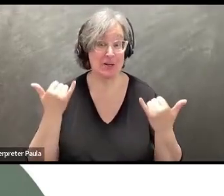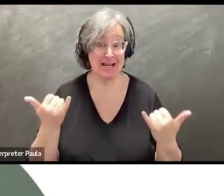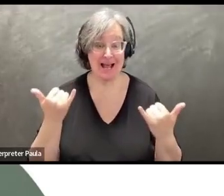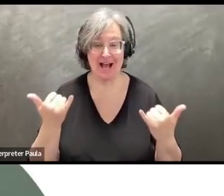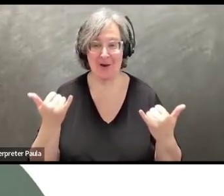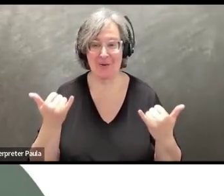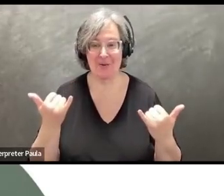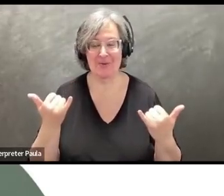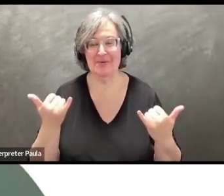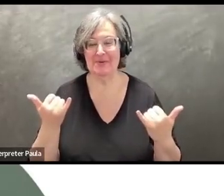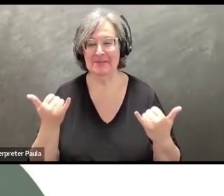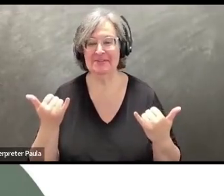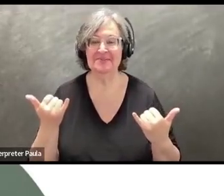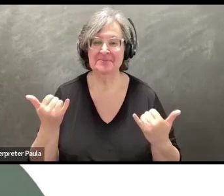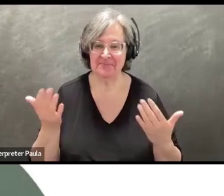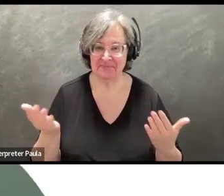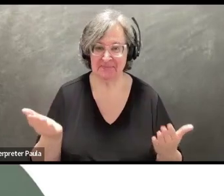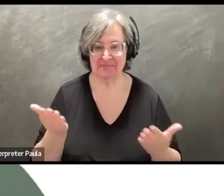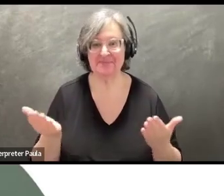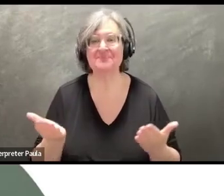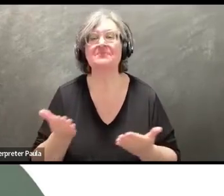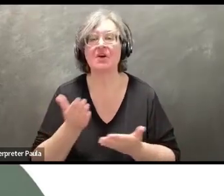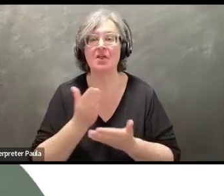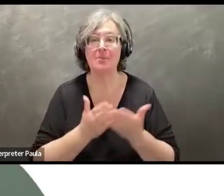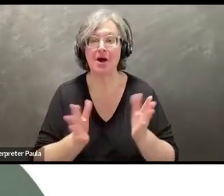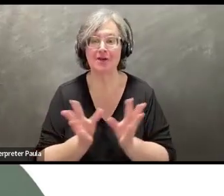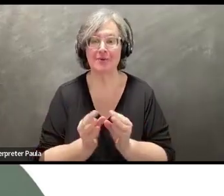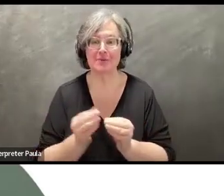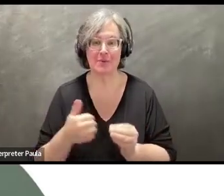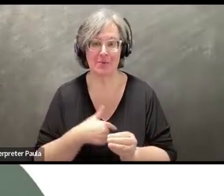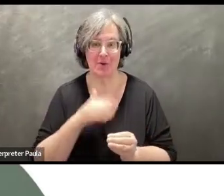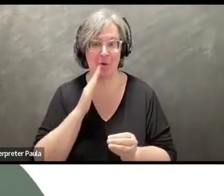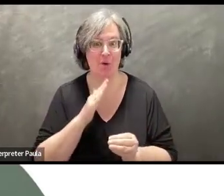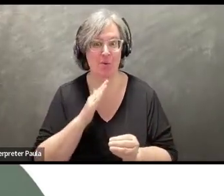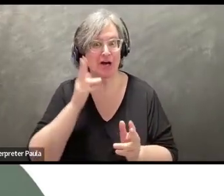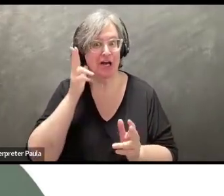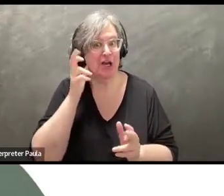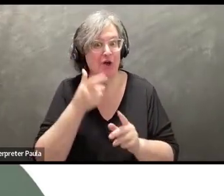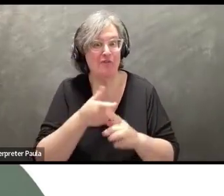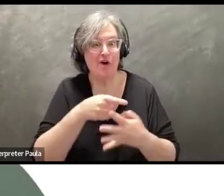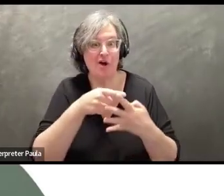part of the webinar in which we will hear from the panelists.